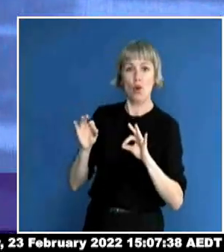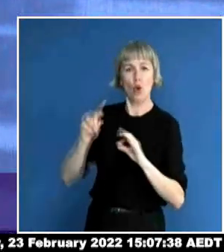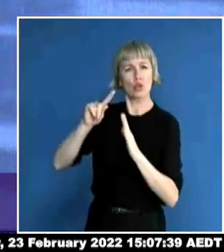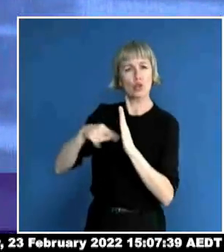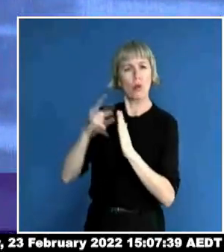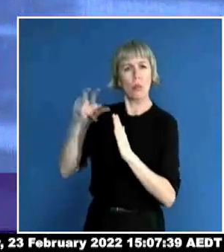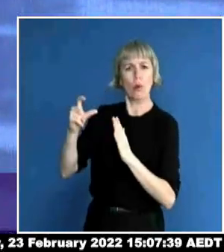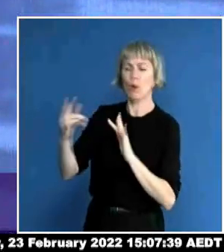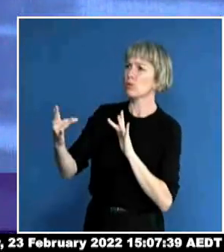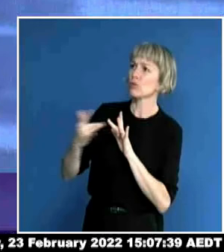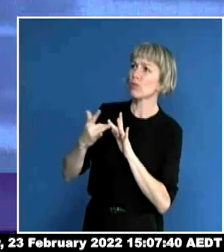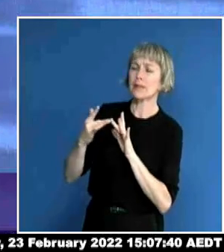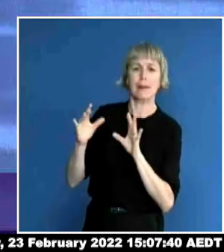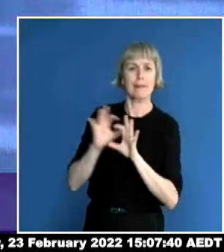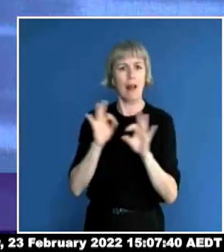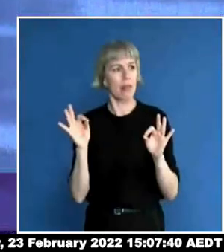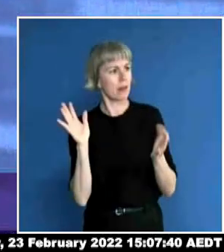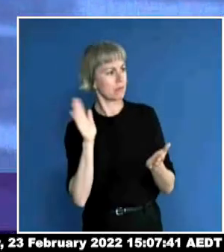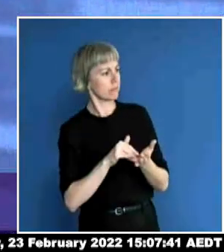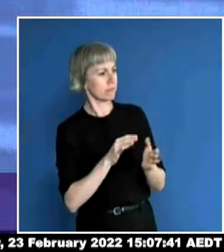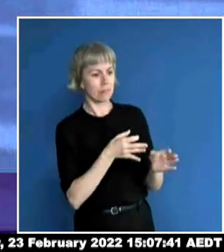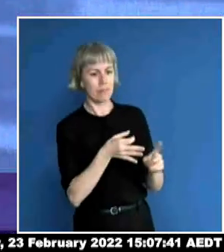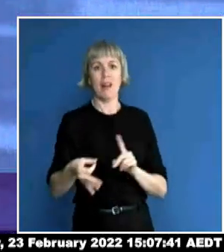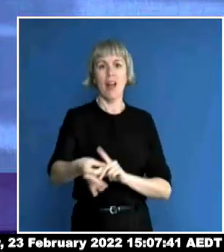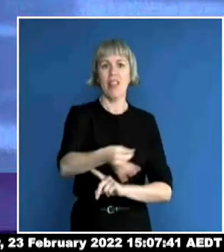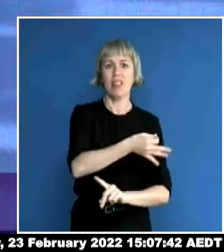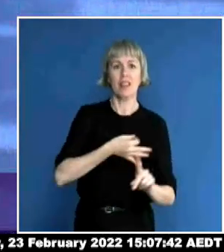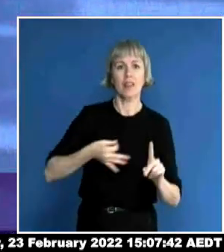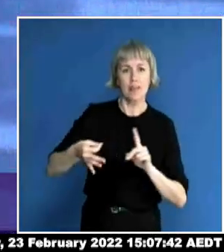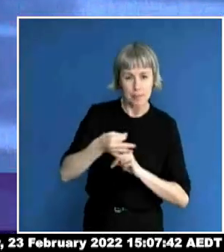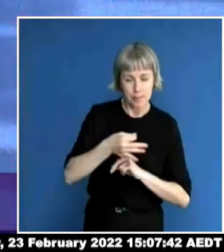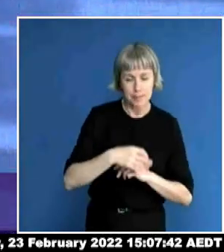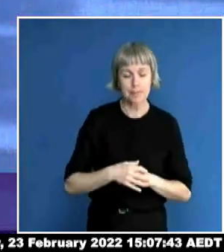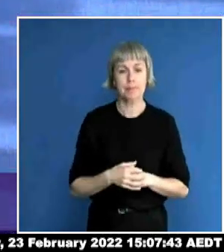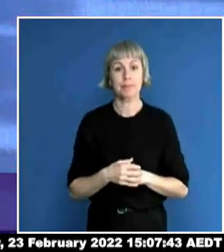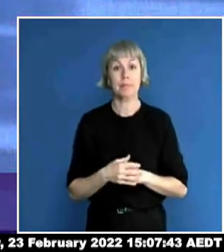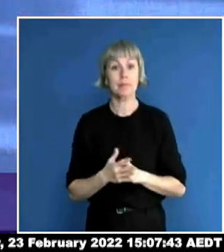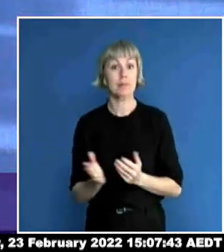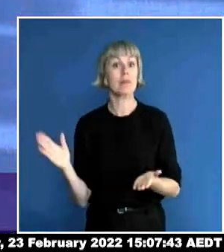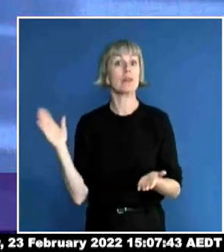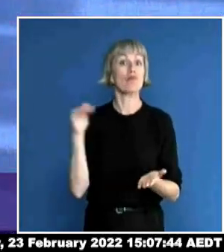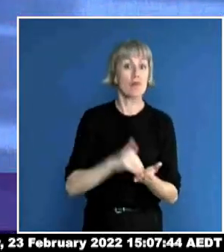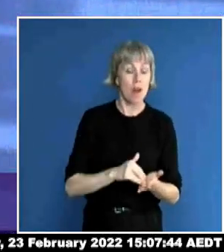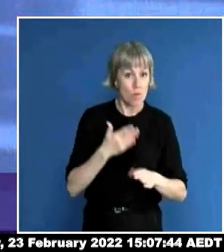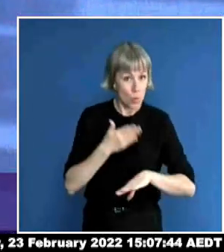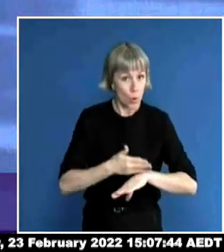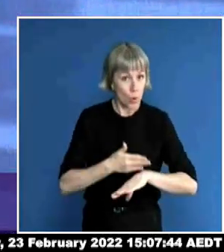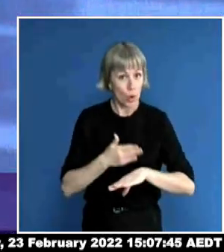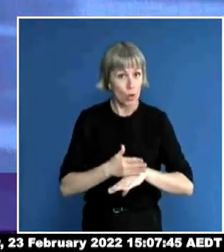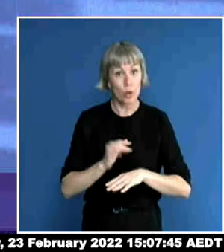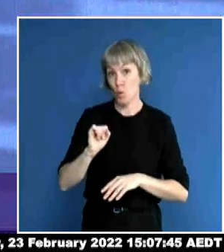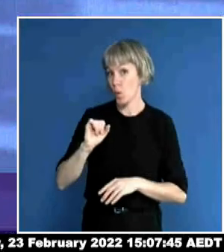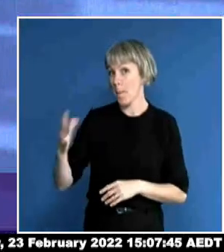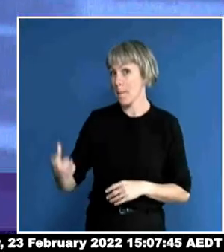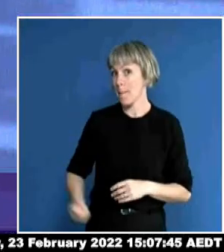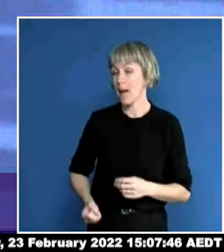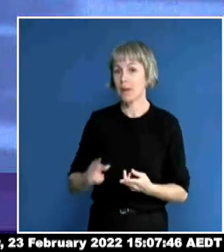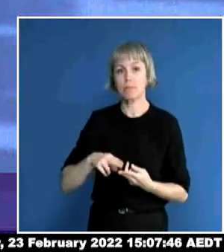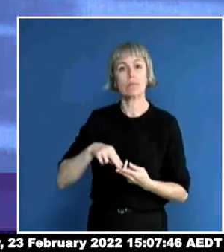On the day you returned to work your pay was increased to $30 per hour but the position description was not finalised.